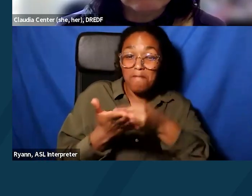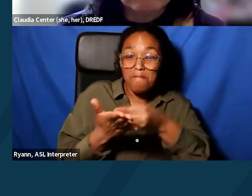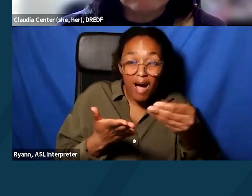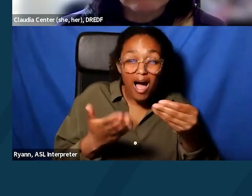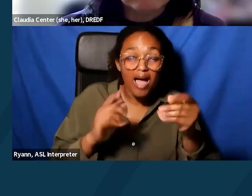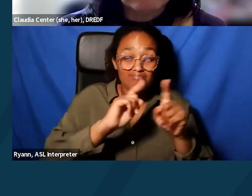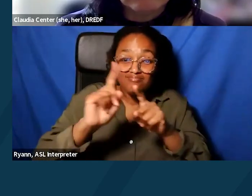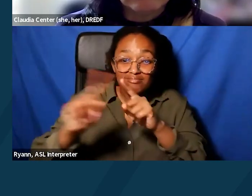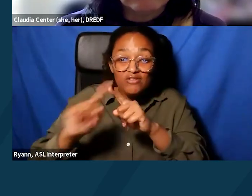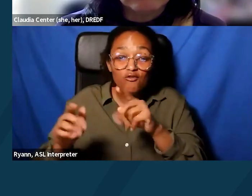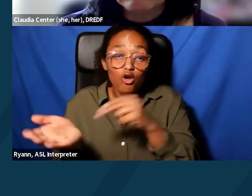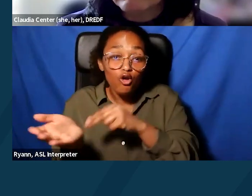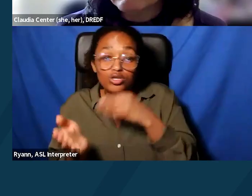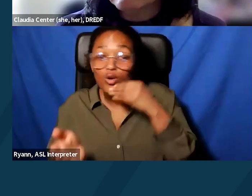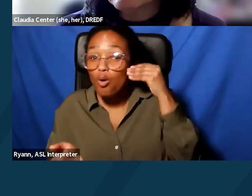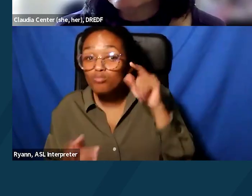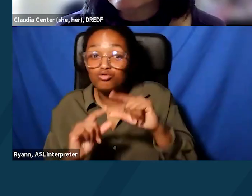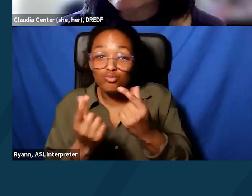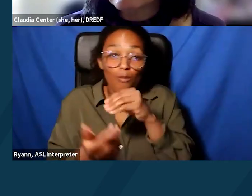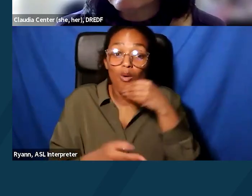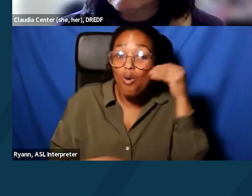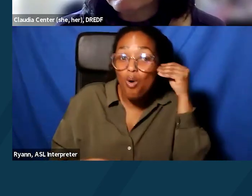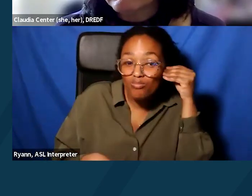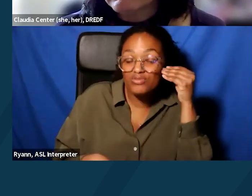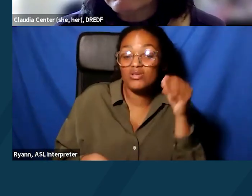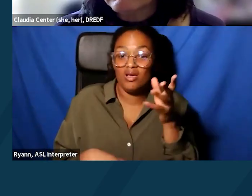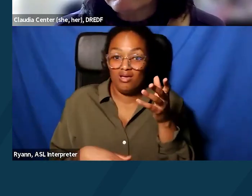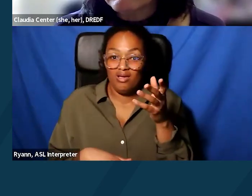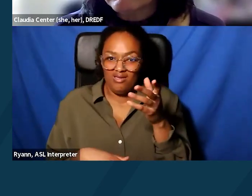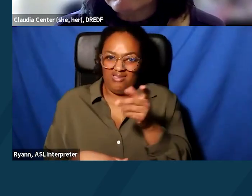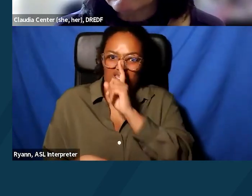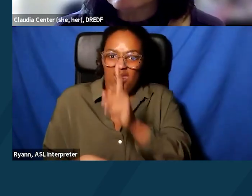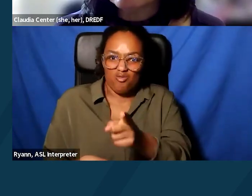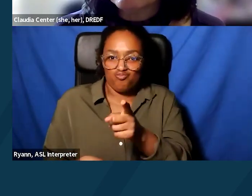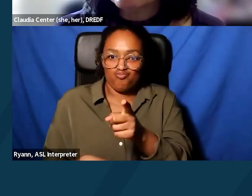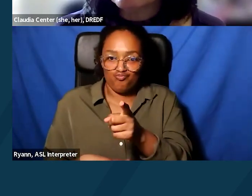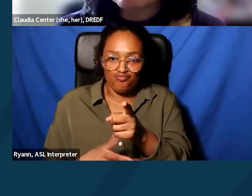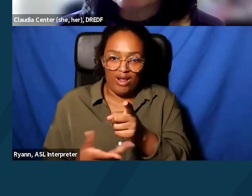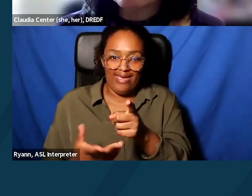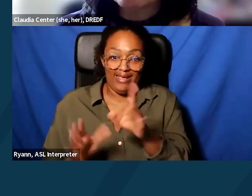get money and not necessarily to provide good, local, well‑regulated services.